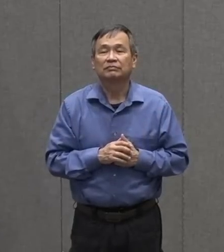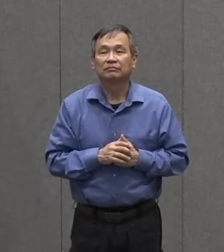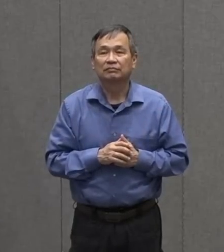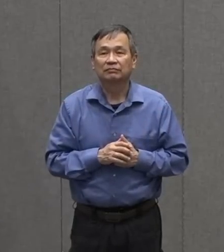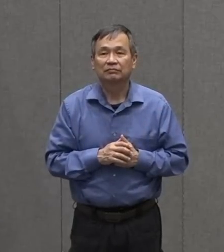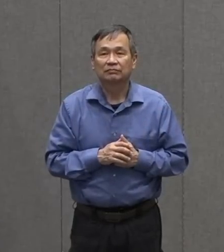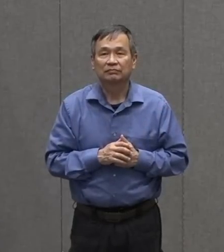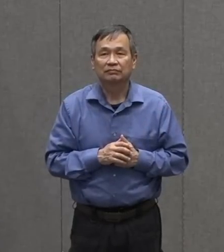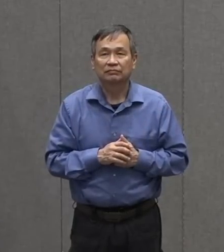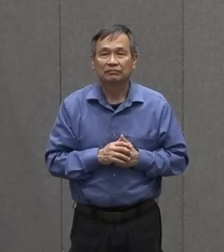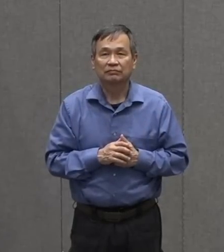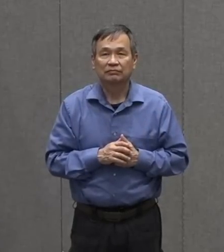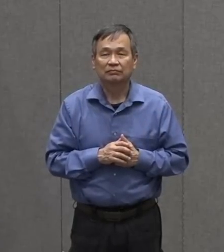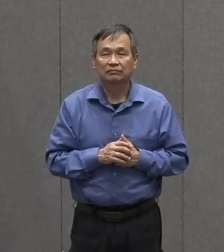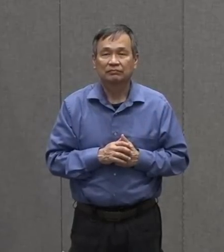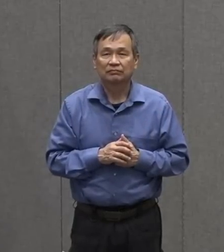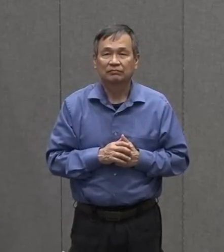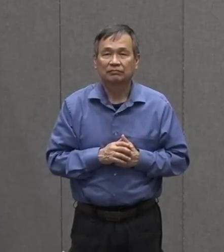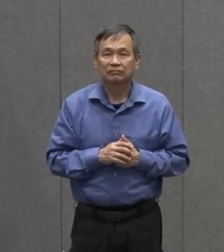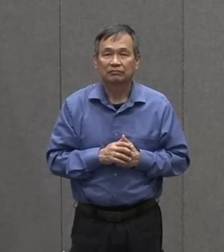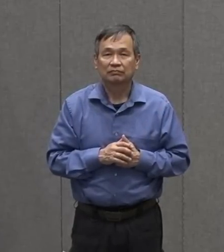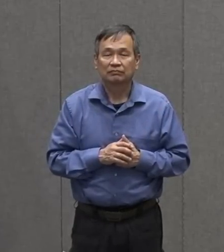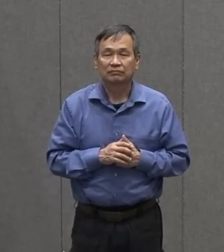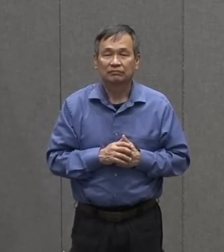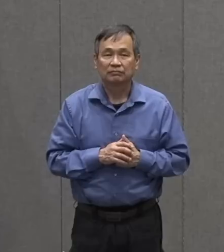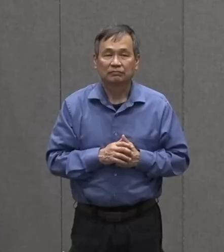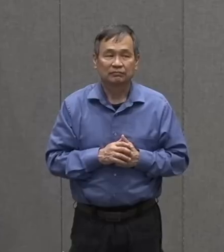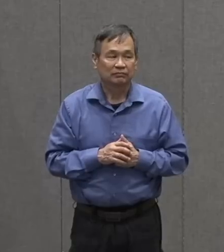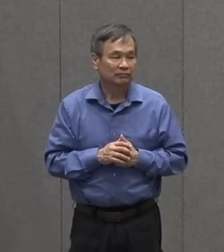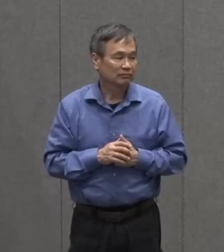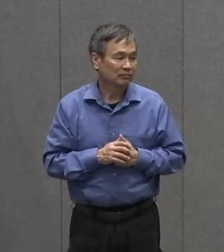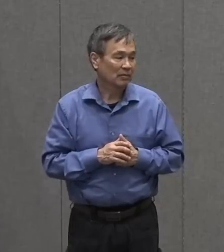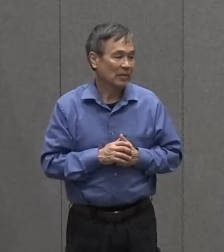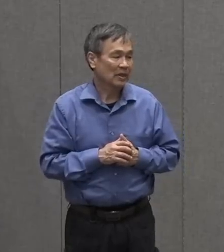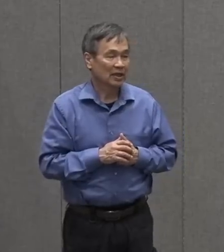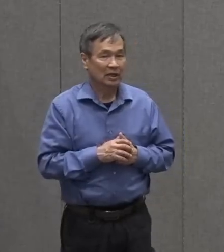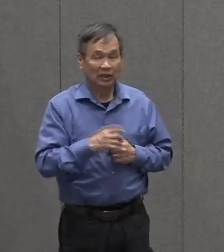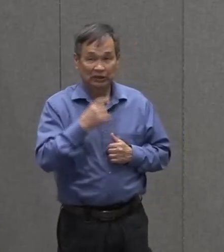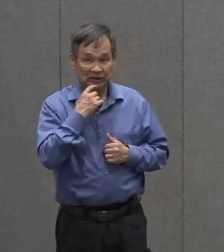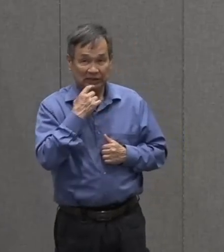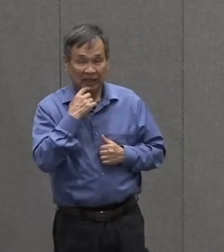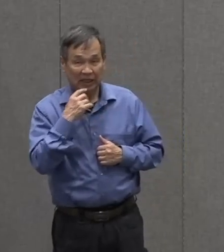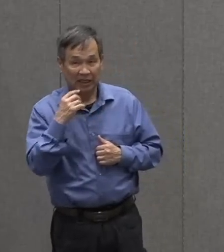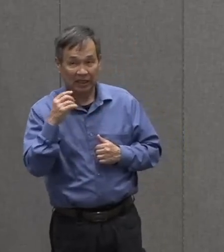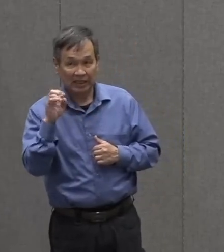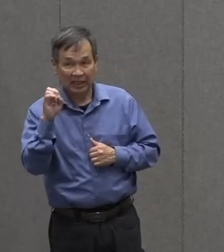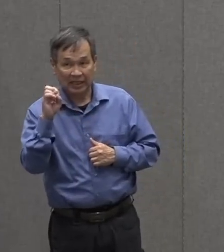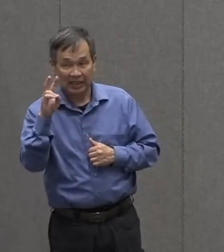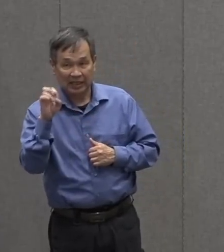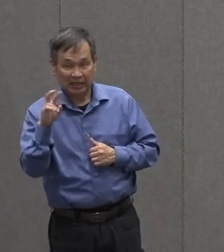24 had a lot, a lot of factors. Are you saying even factors, even numbers